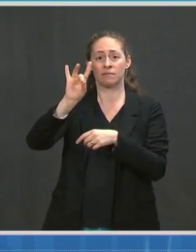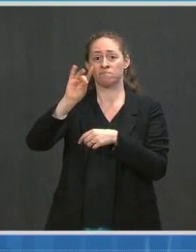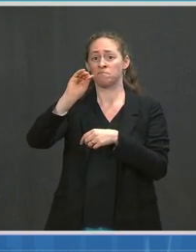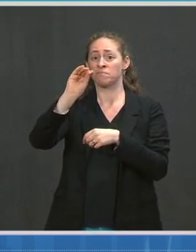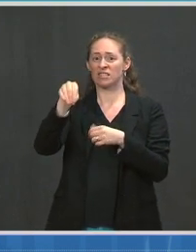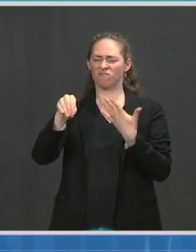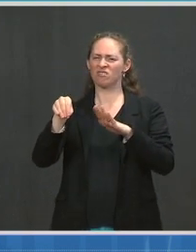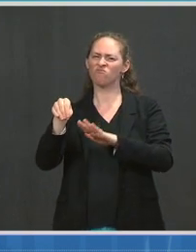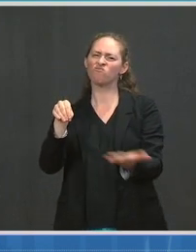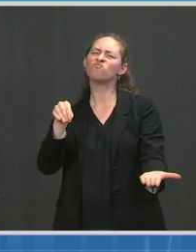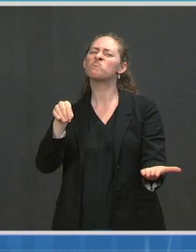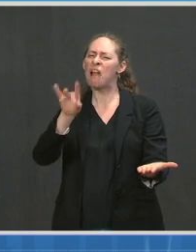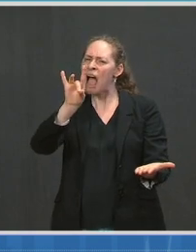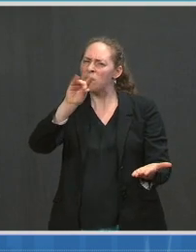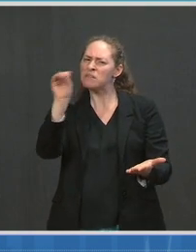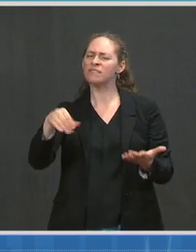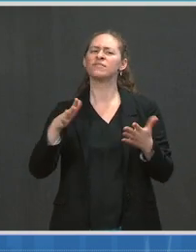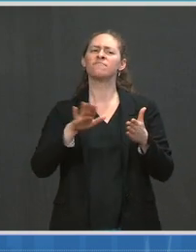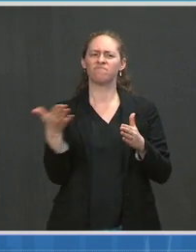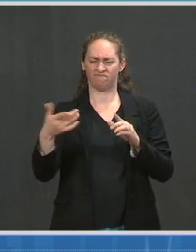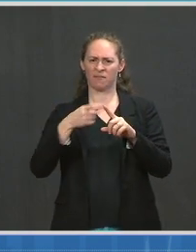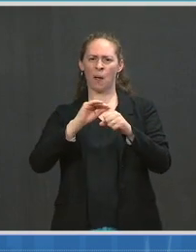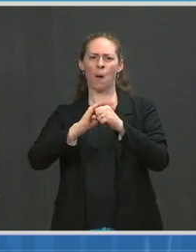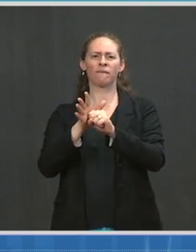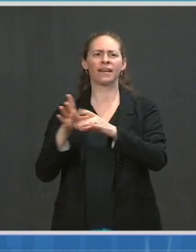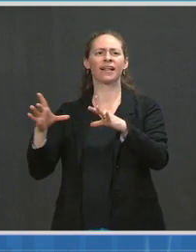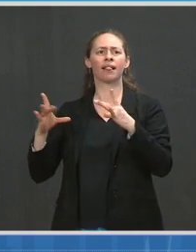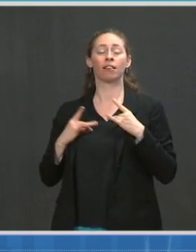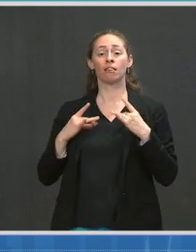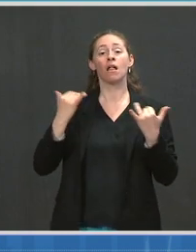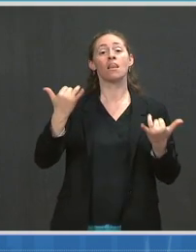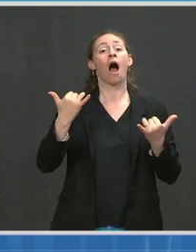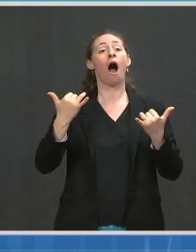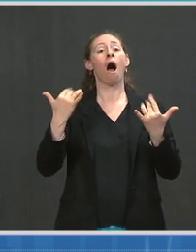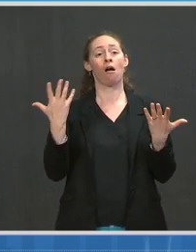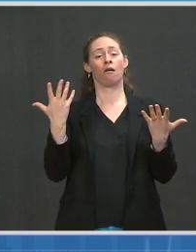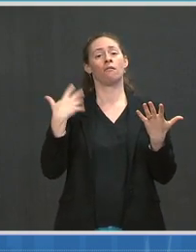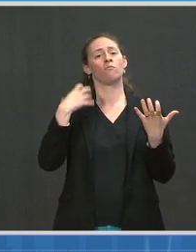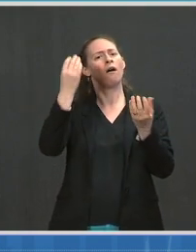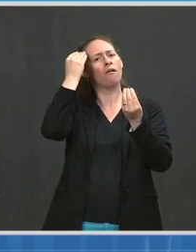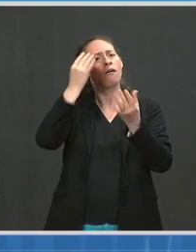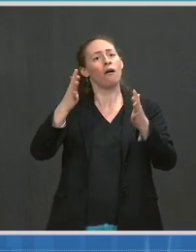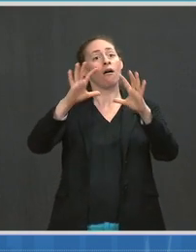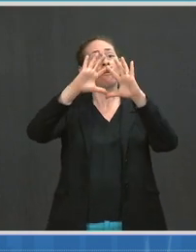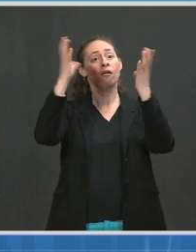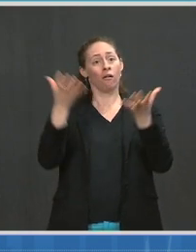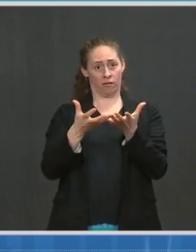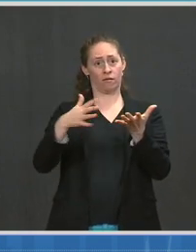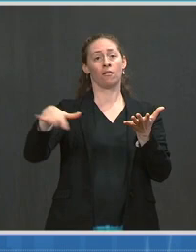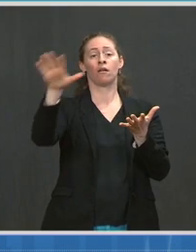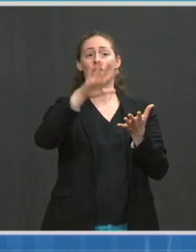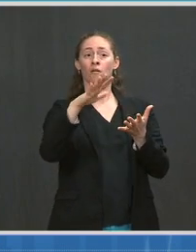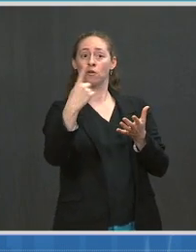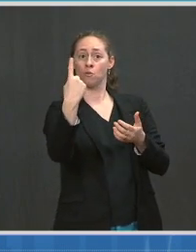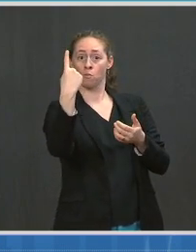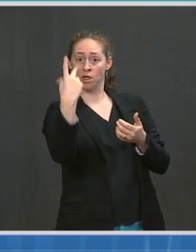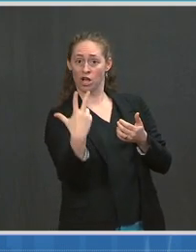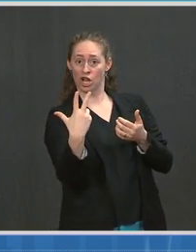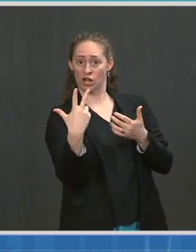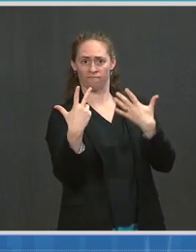Overall, more than one in three adults have had at least one dose, and more than 47 million adult Americans